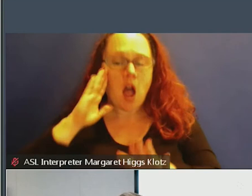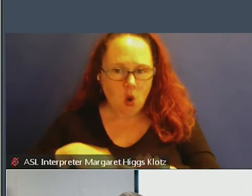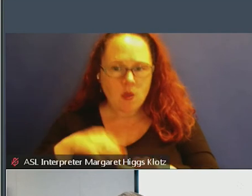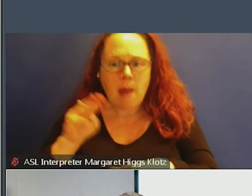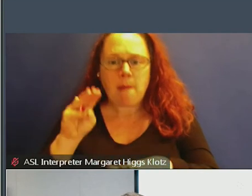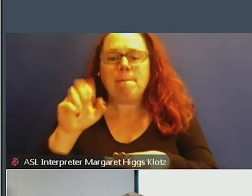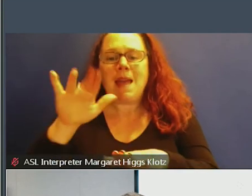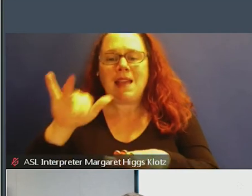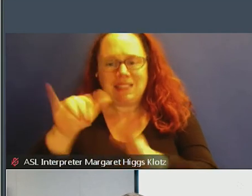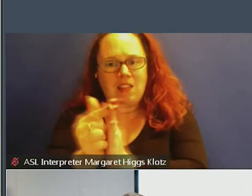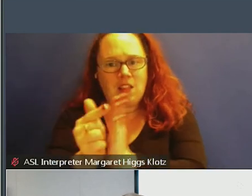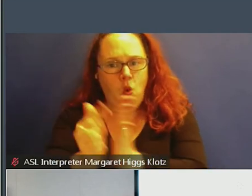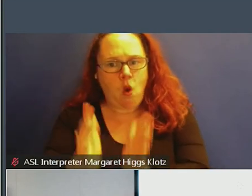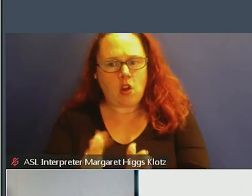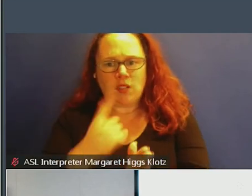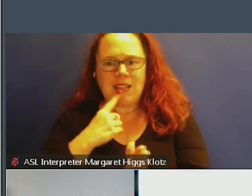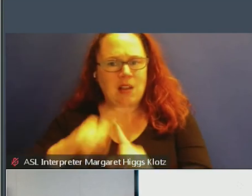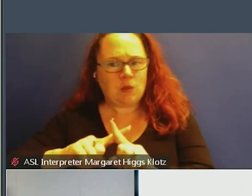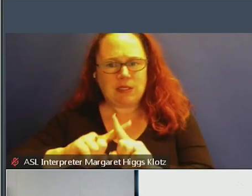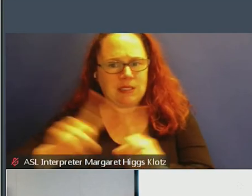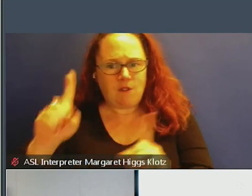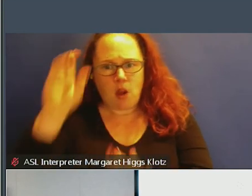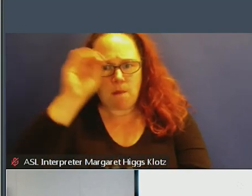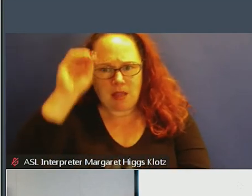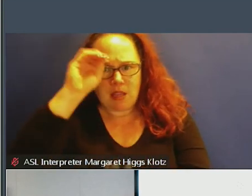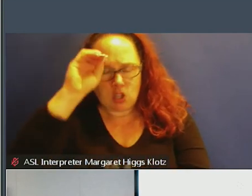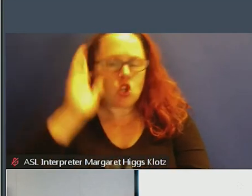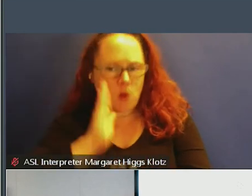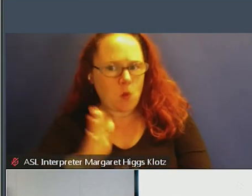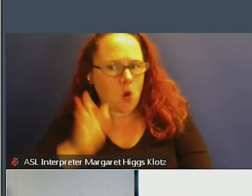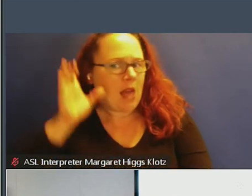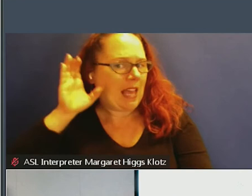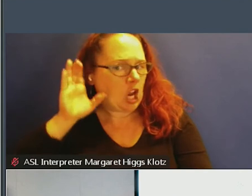On what happened at that meeting. So, you know, we'll look forward to hearing from him as well,